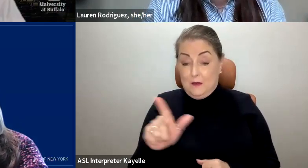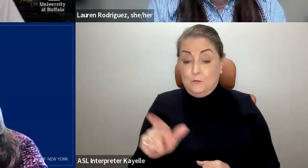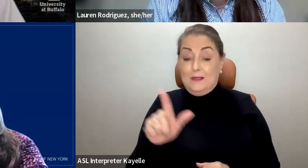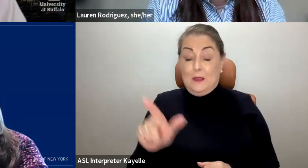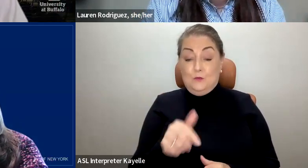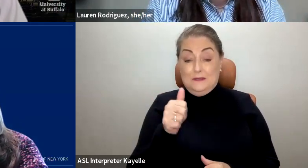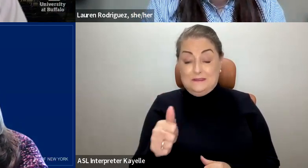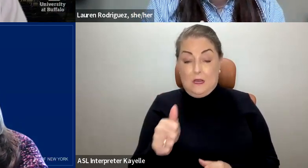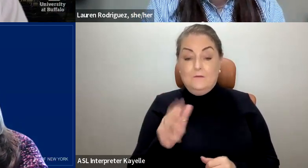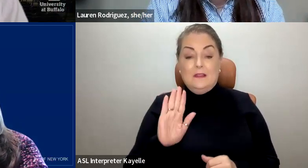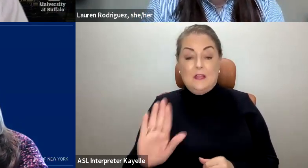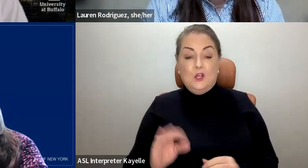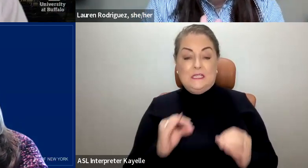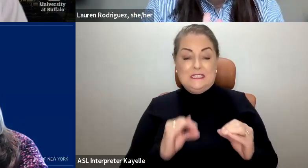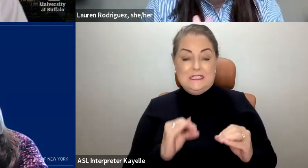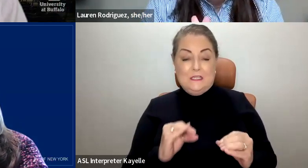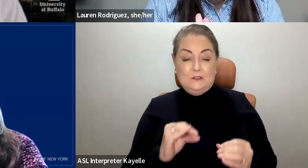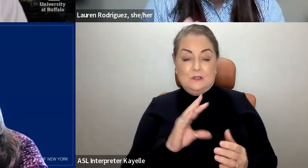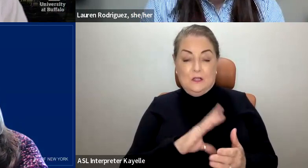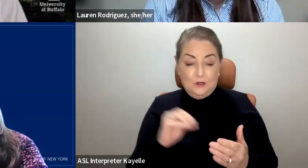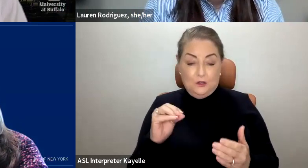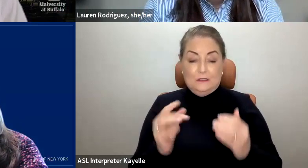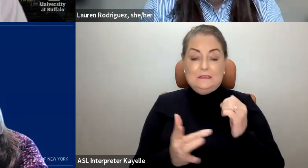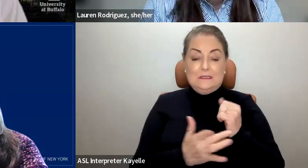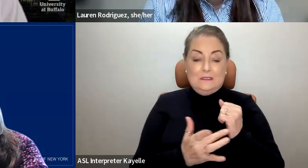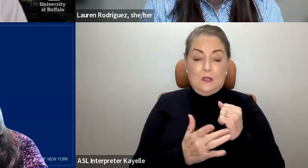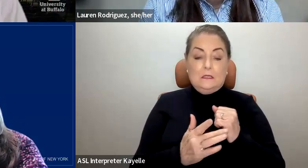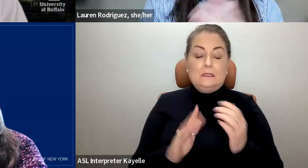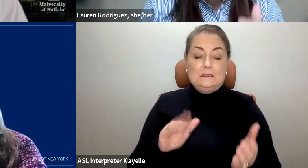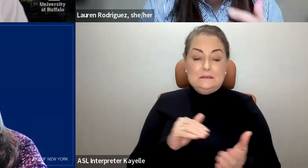Teaching Learning Technology Center. They did a Moodle